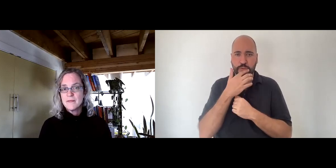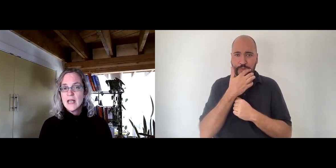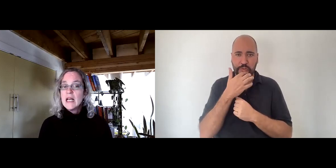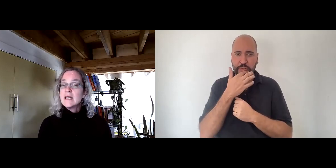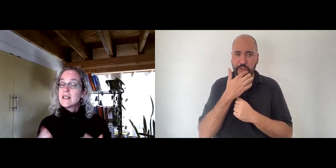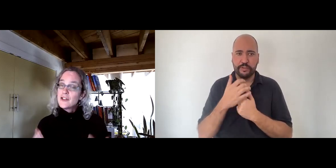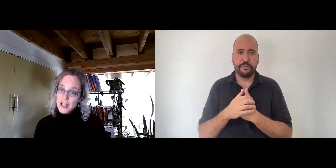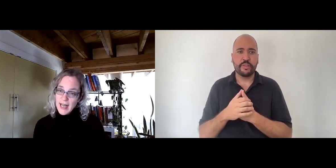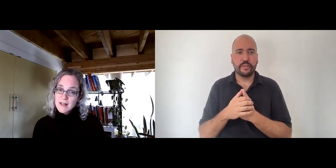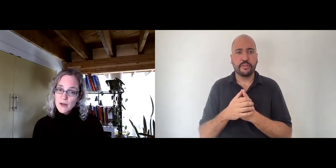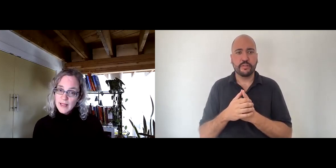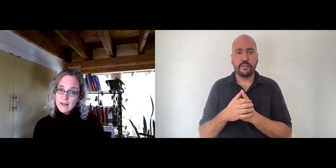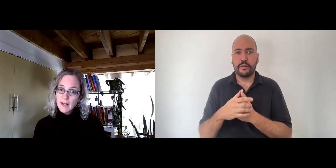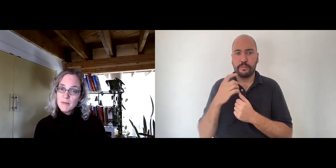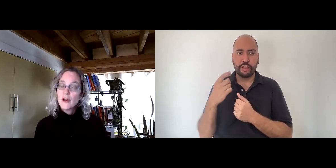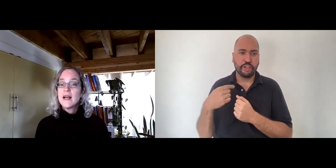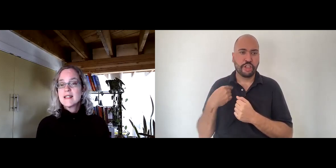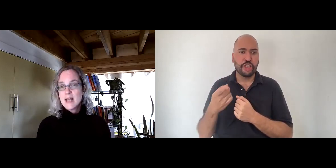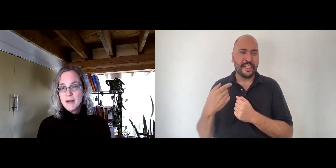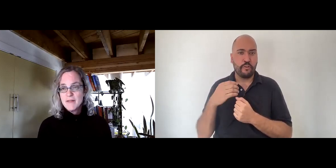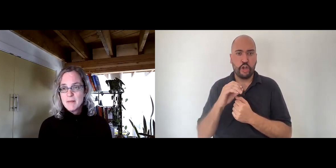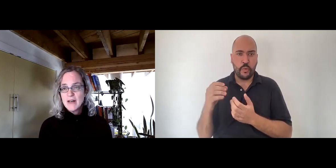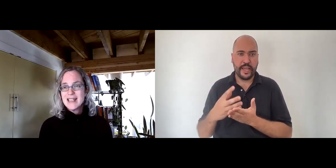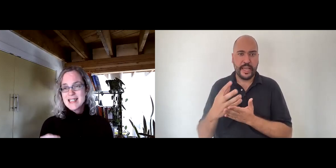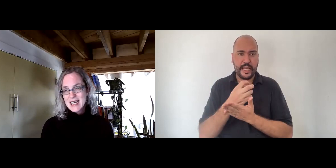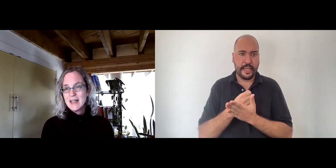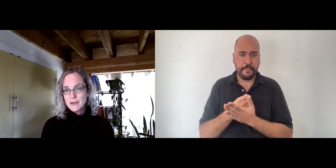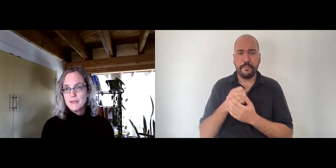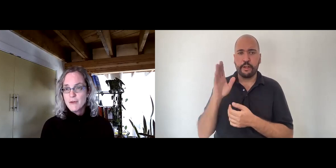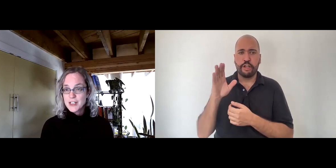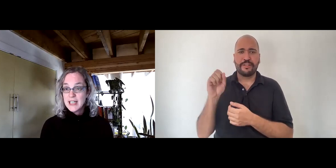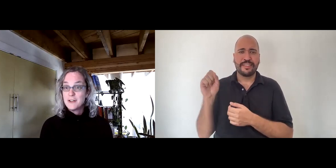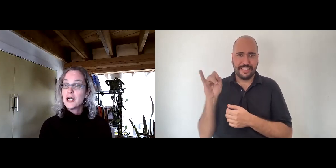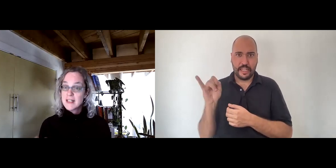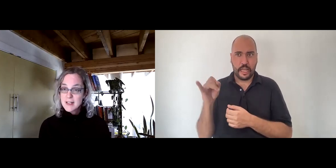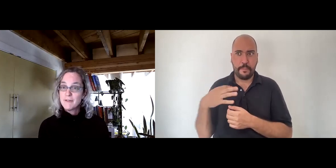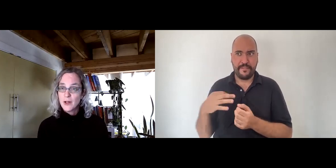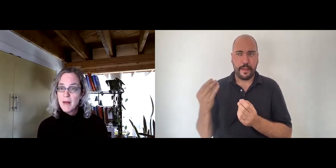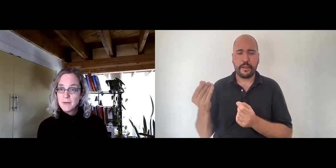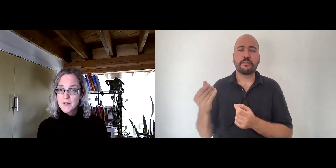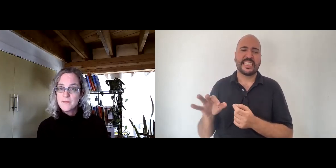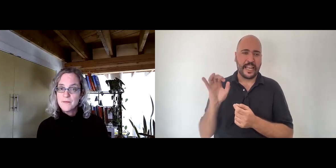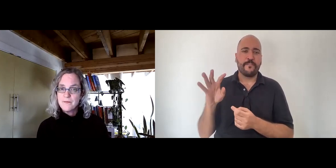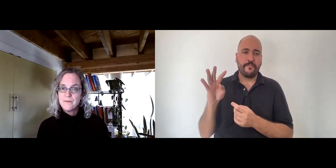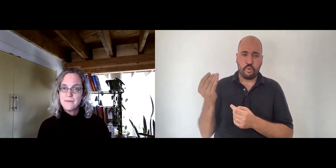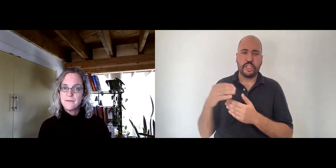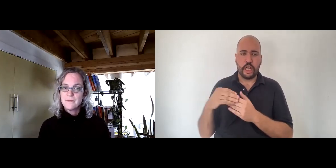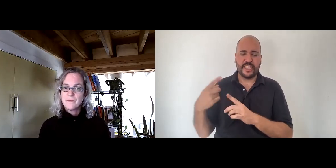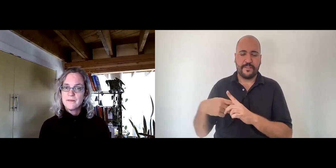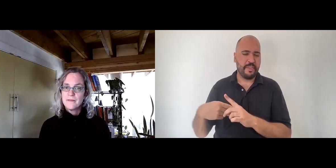Since she has no income, her SSI benefit amount is 914. She gets the full amount.